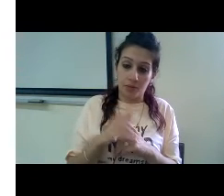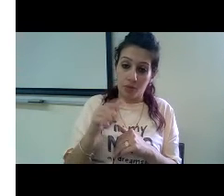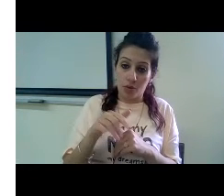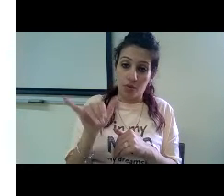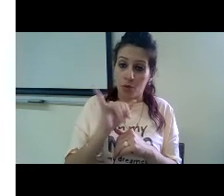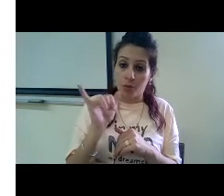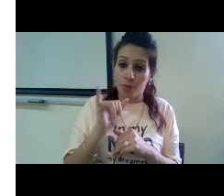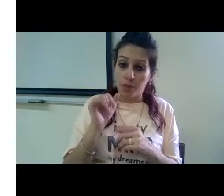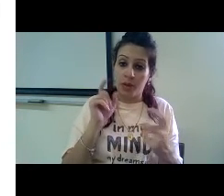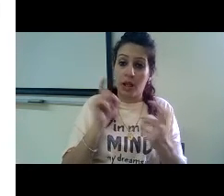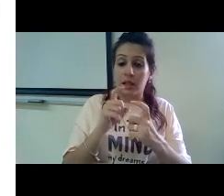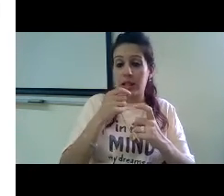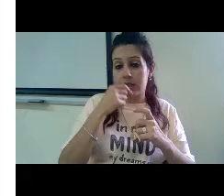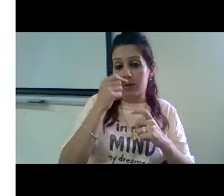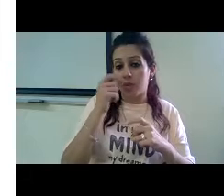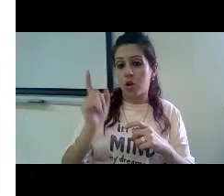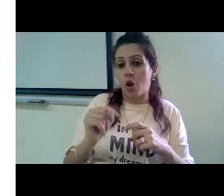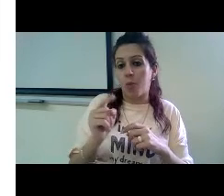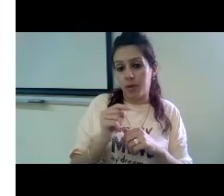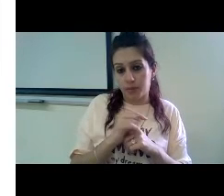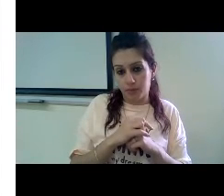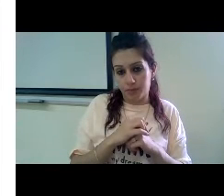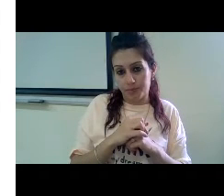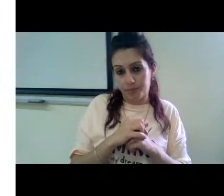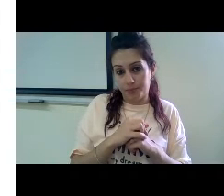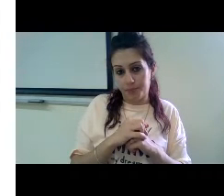And I just want to finish with